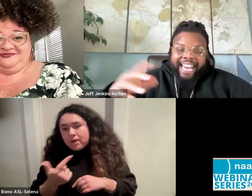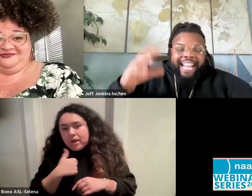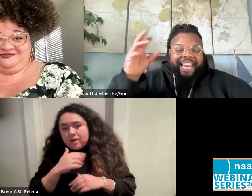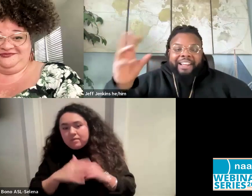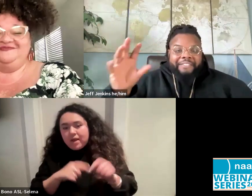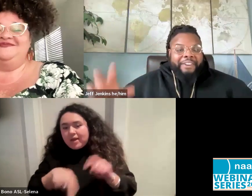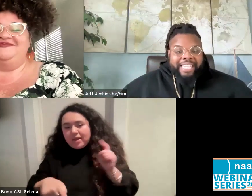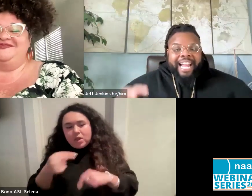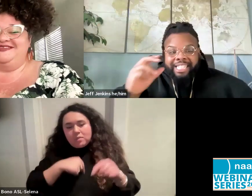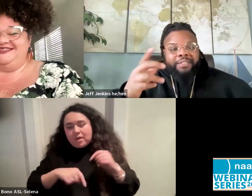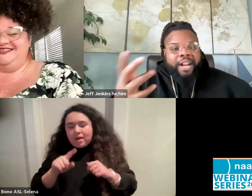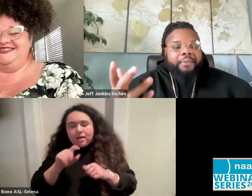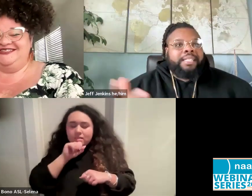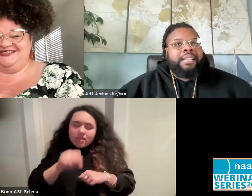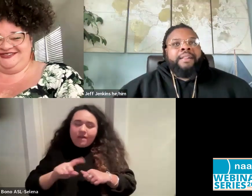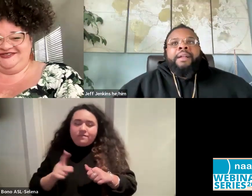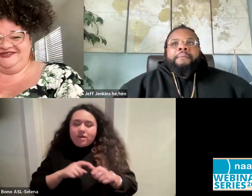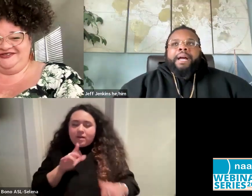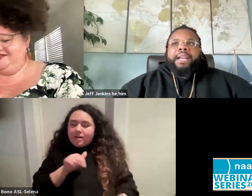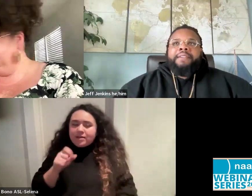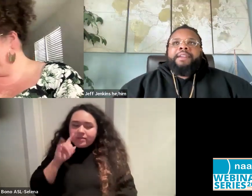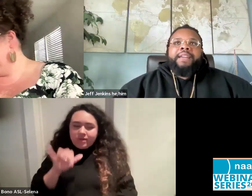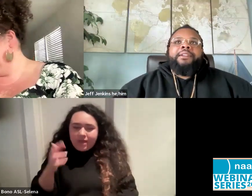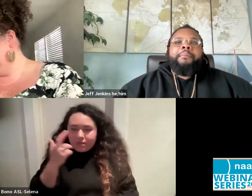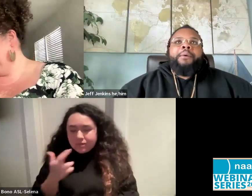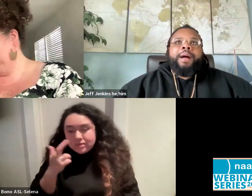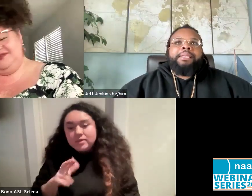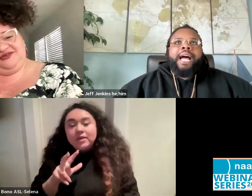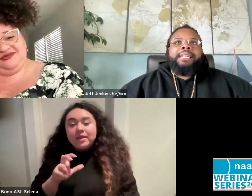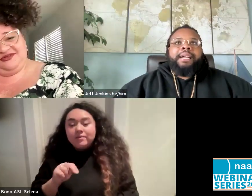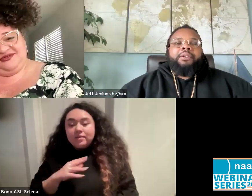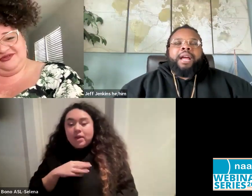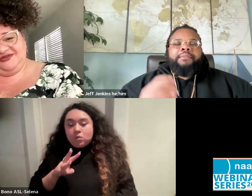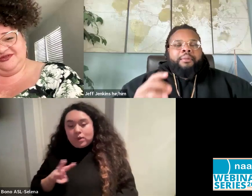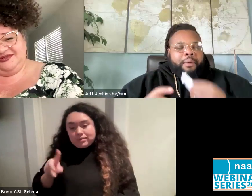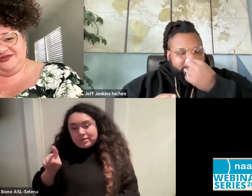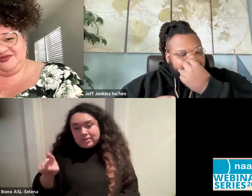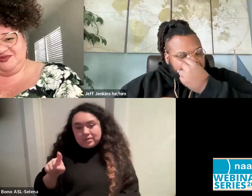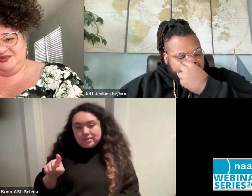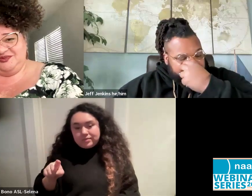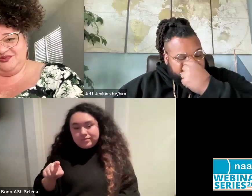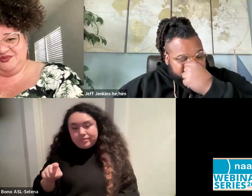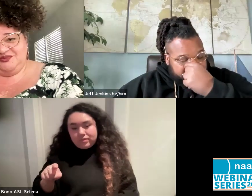I love first class just for that reason. But even even all about websites, I don't even know about said all my like